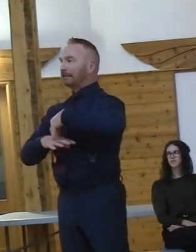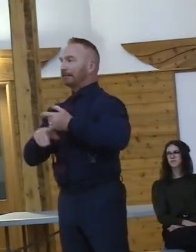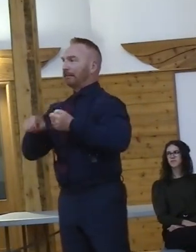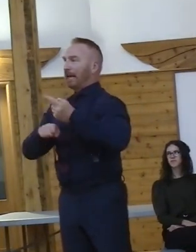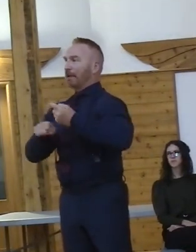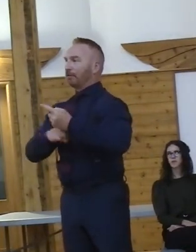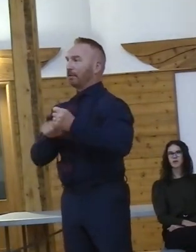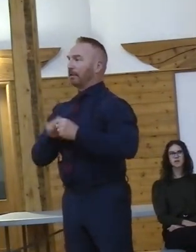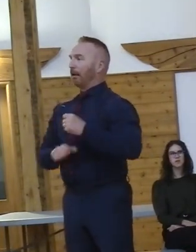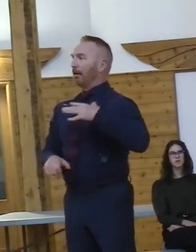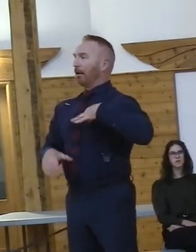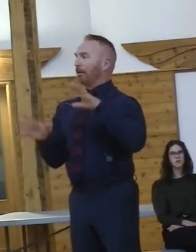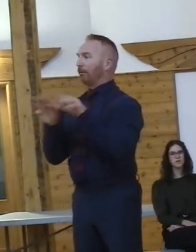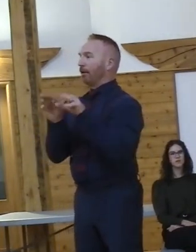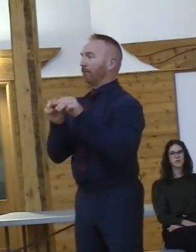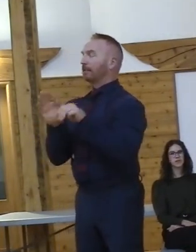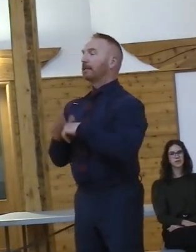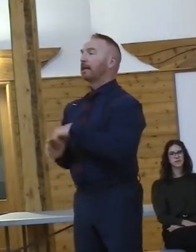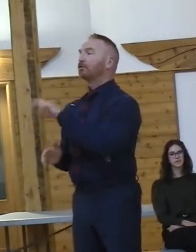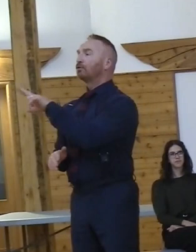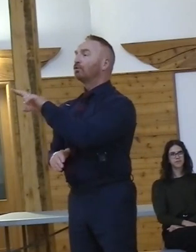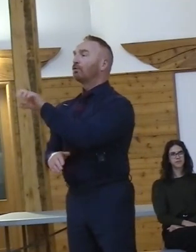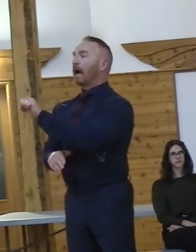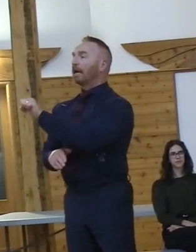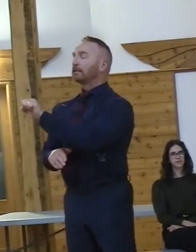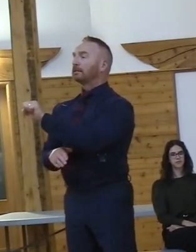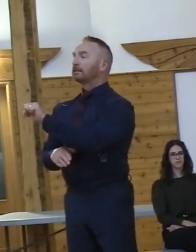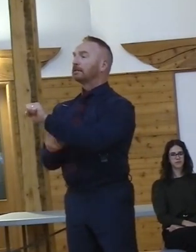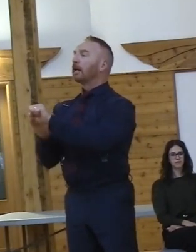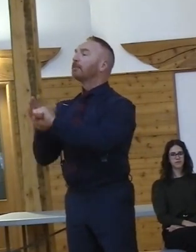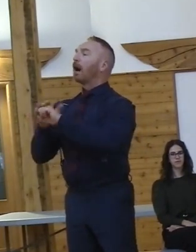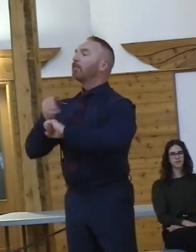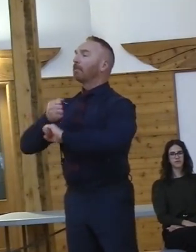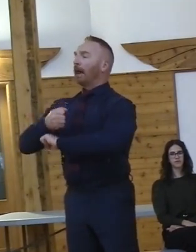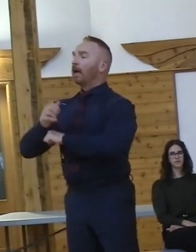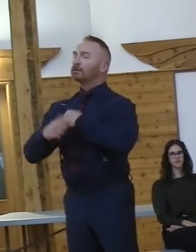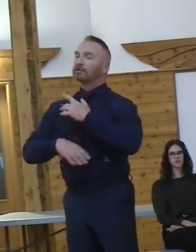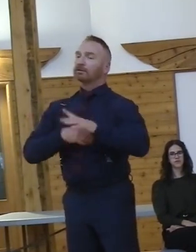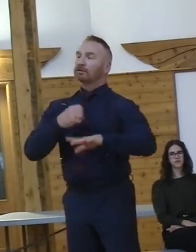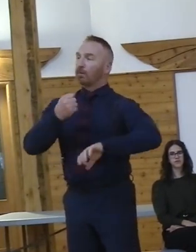They are a US based organization supporting Native journalists.